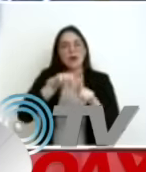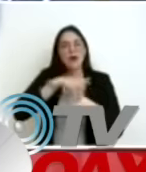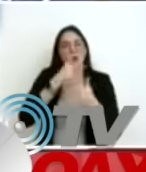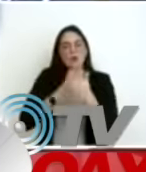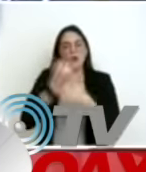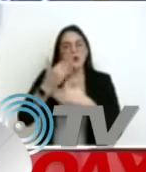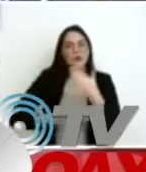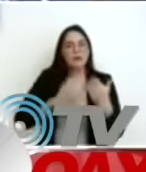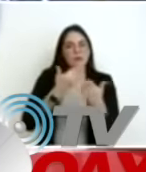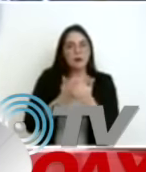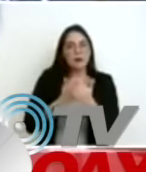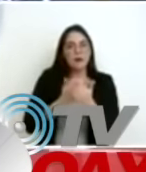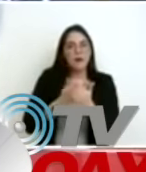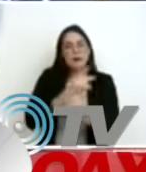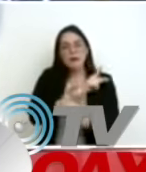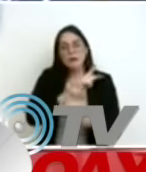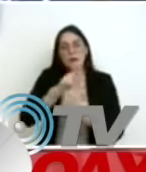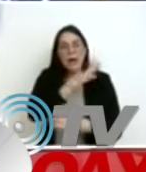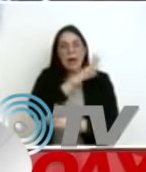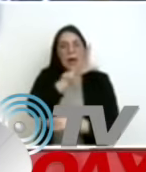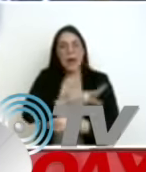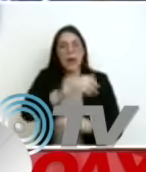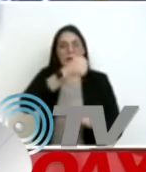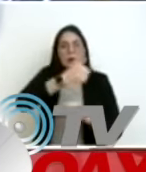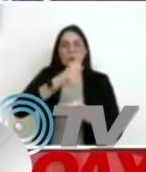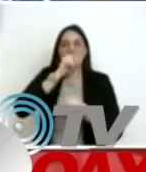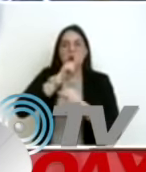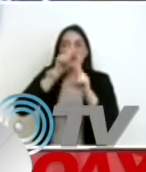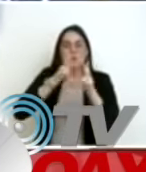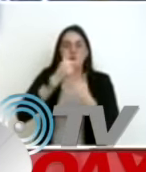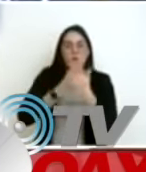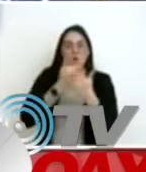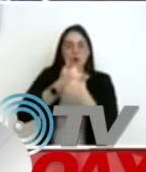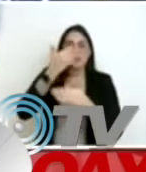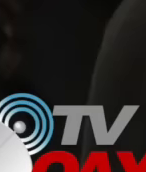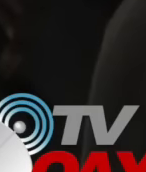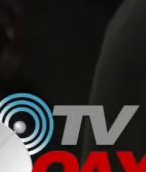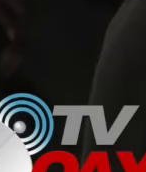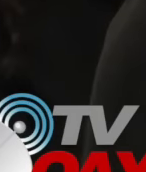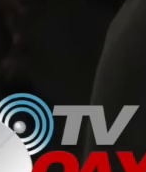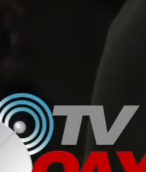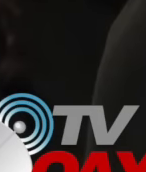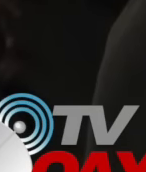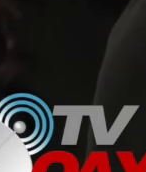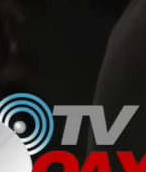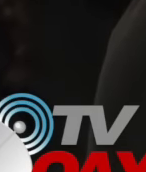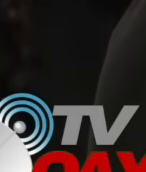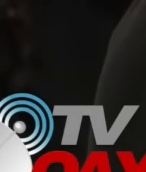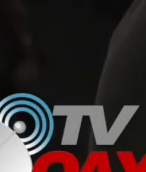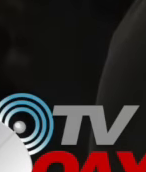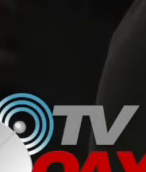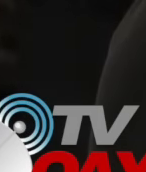the draft decree that reforms